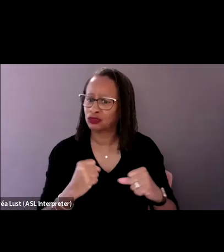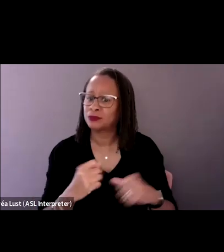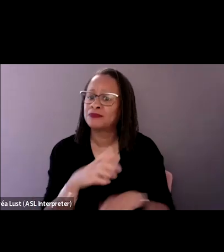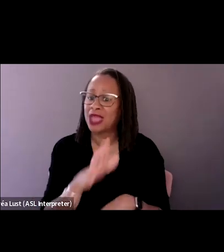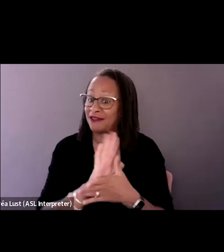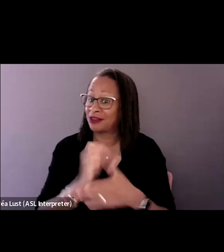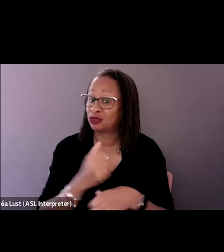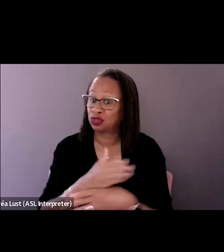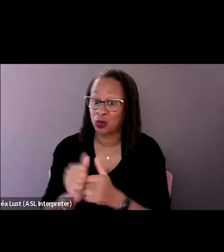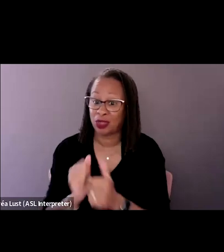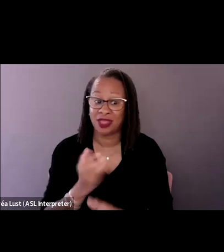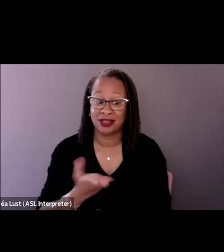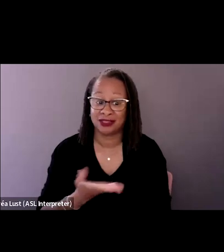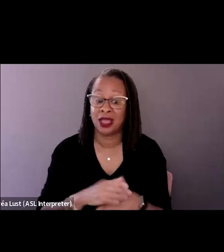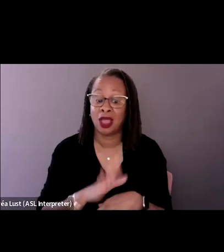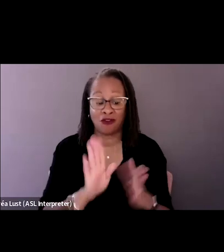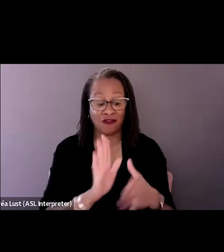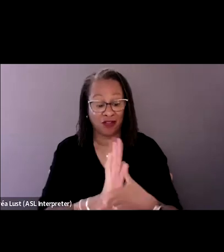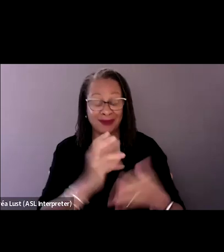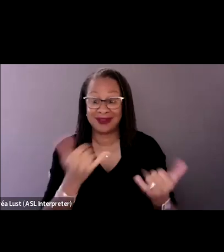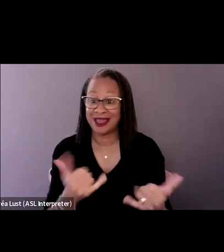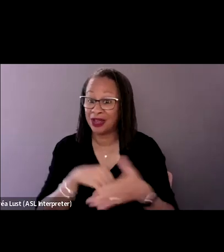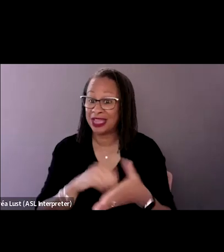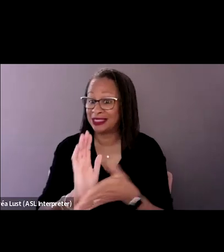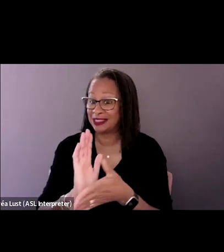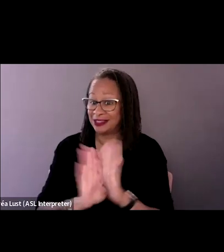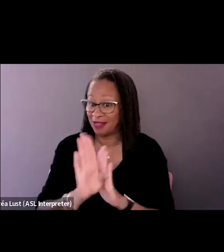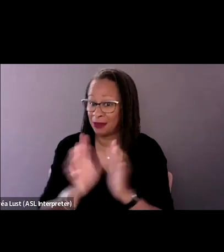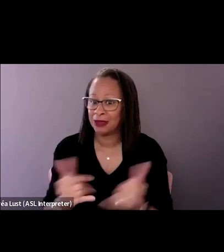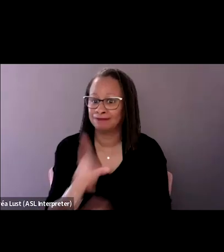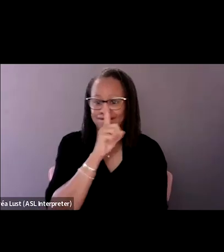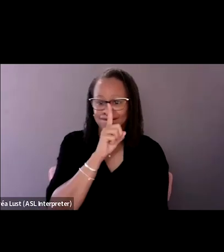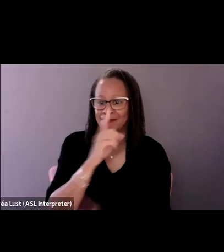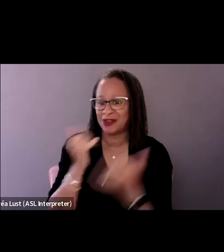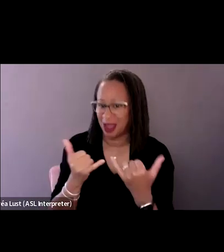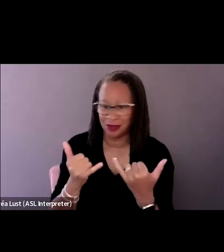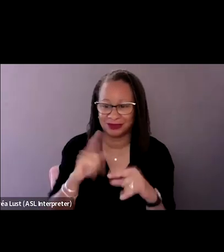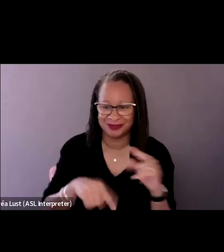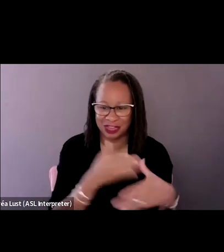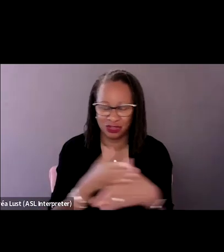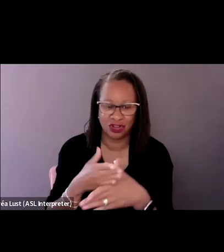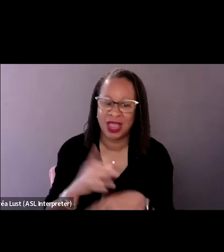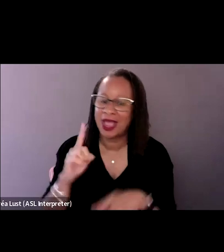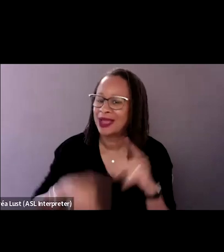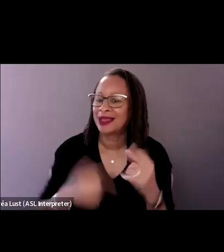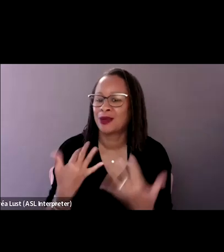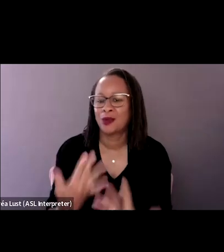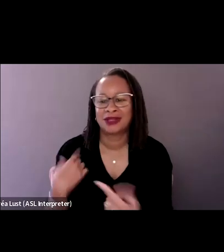Though her film is in development and is confidential for the time being, I can't wait until we all get to experience it.